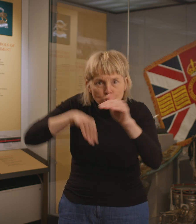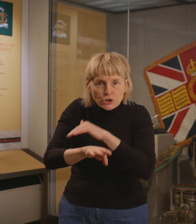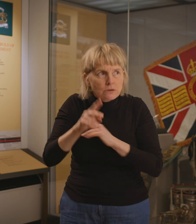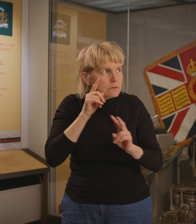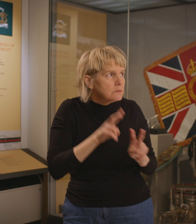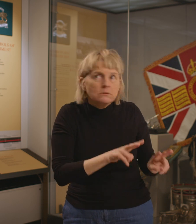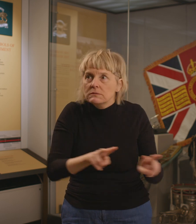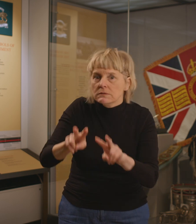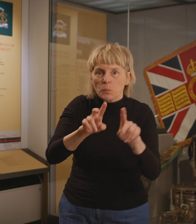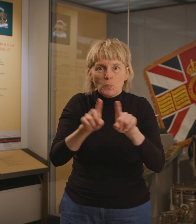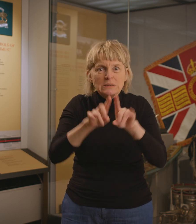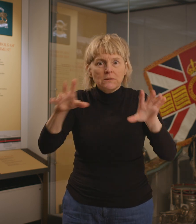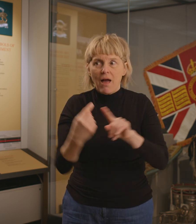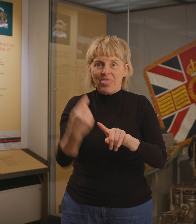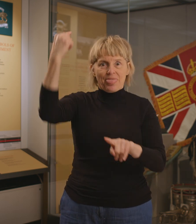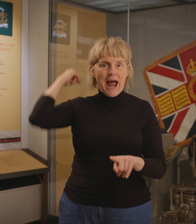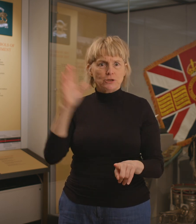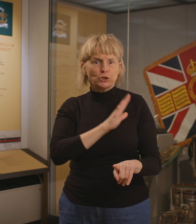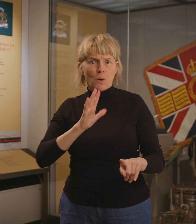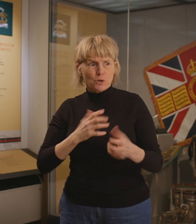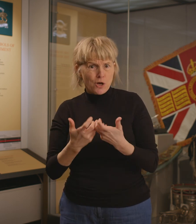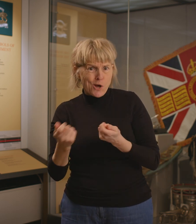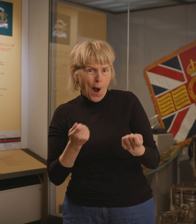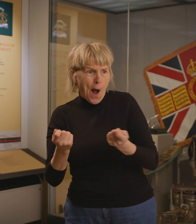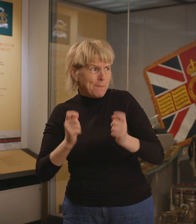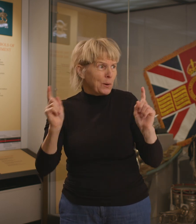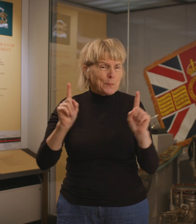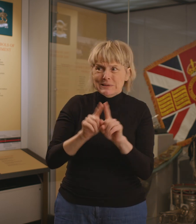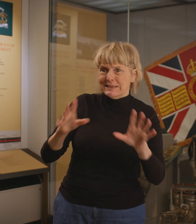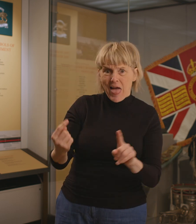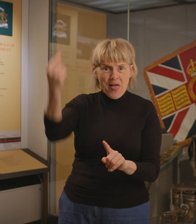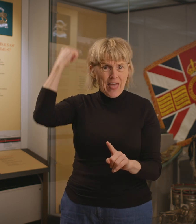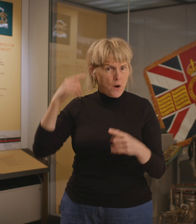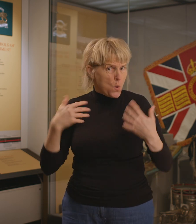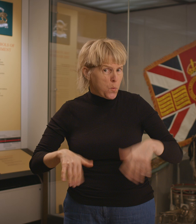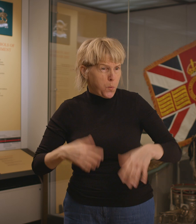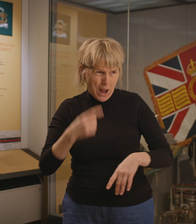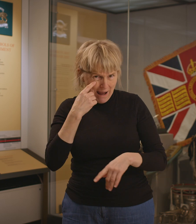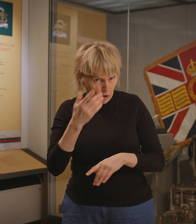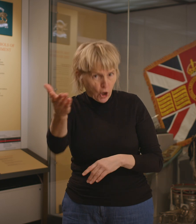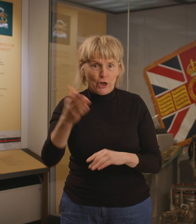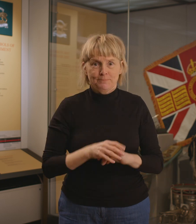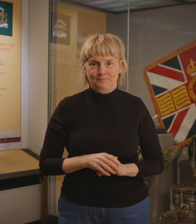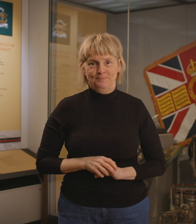showing the living conditions of soldiers stationed at the Front.